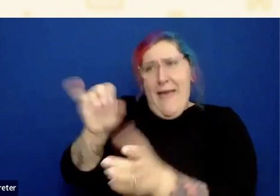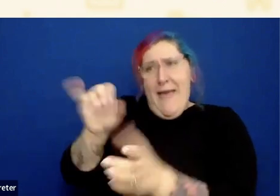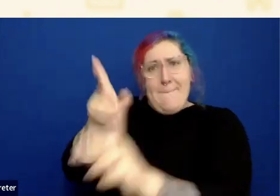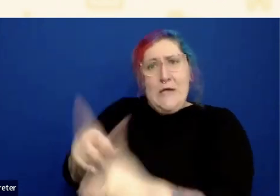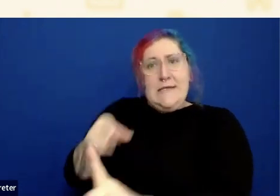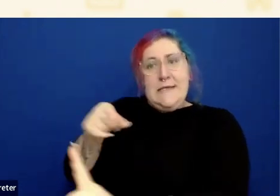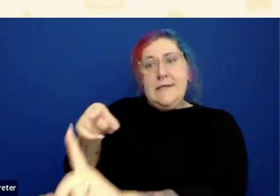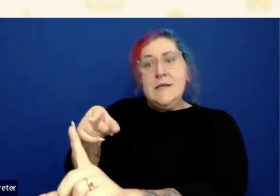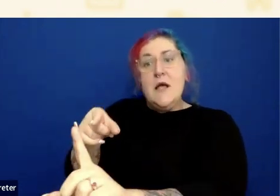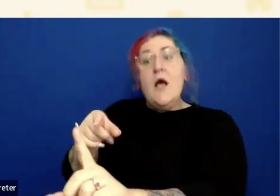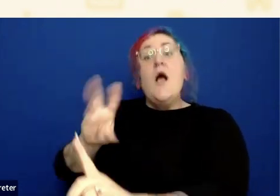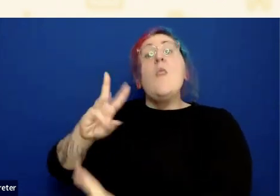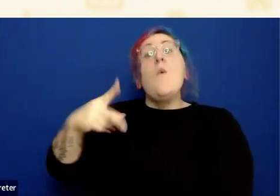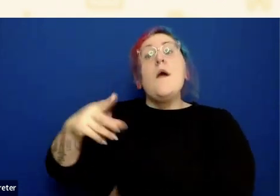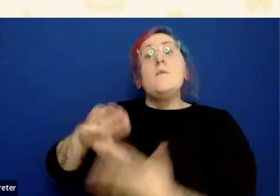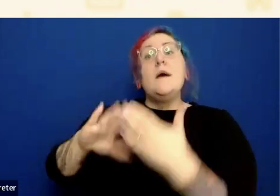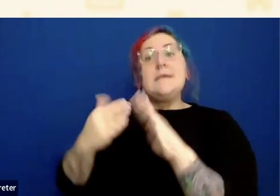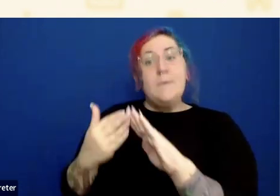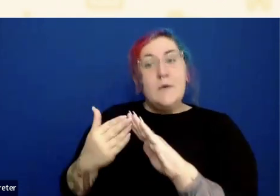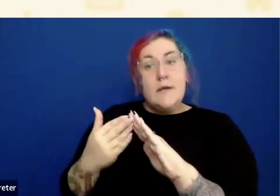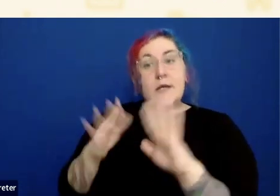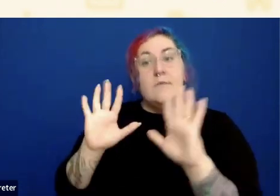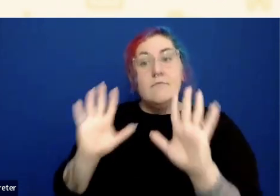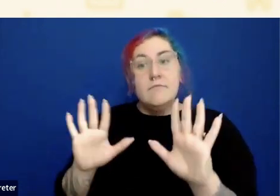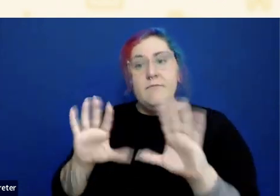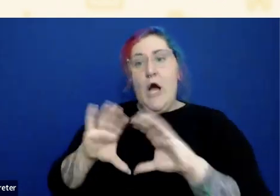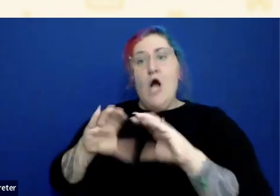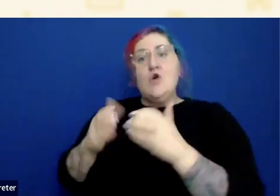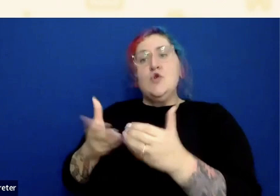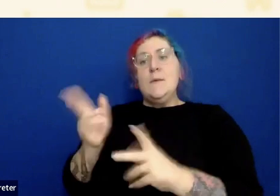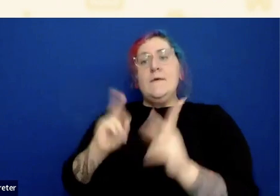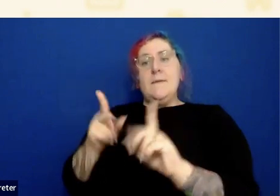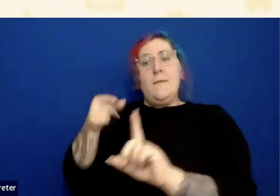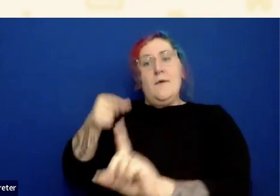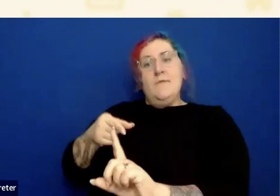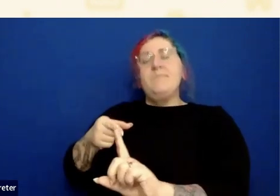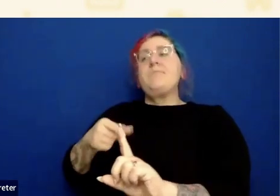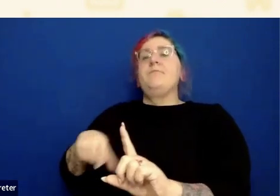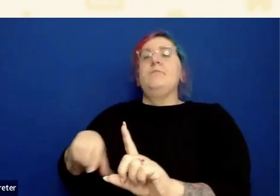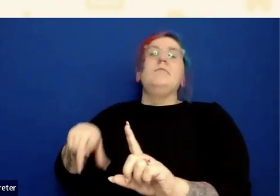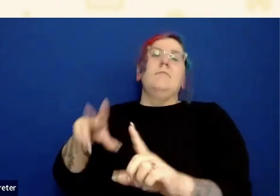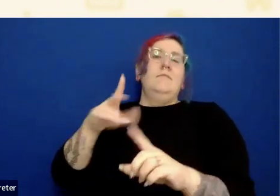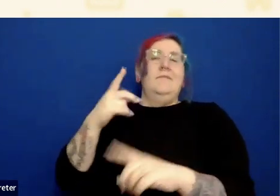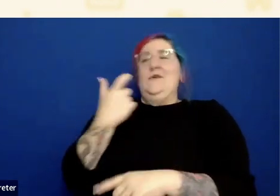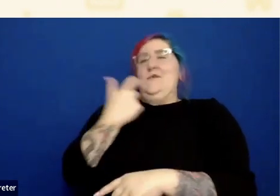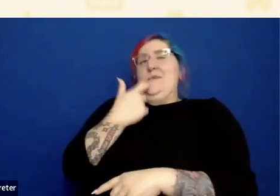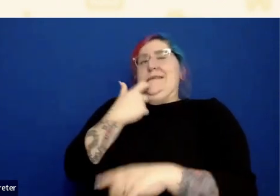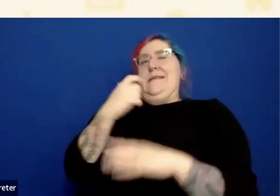A group of people have recently started a project called The WordPress Community Collective,